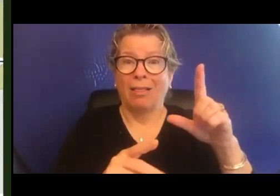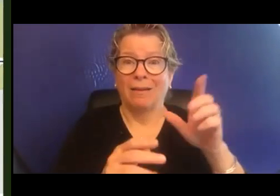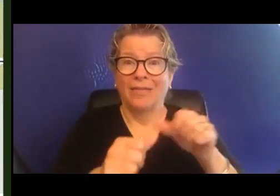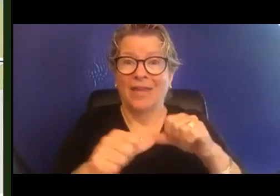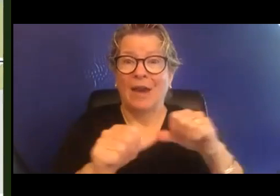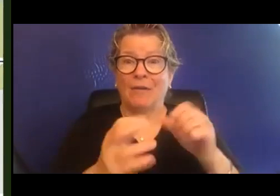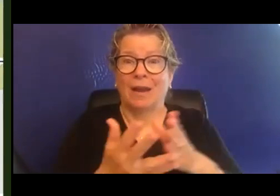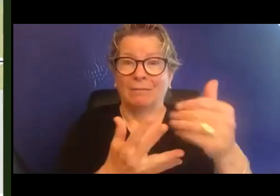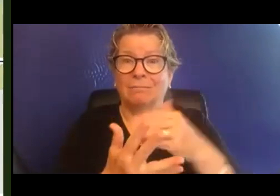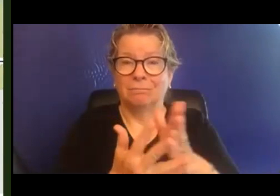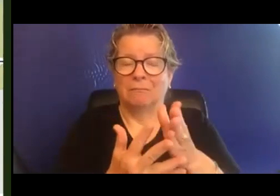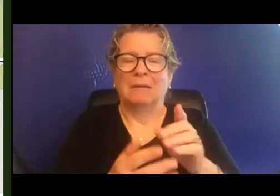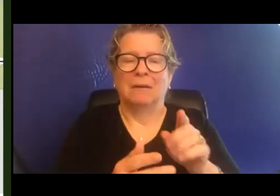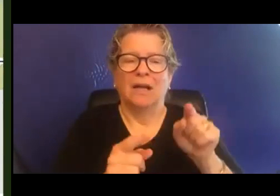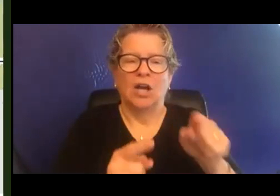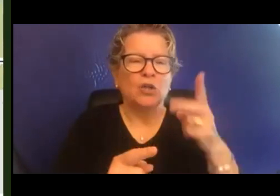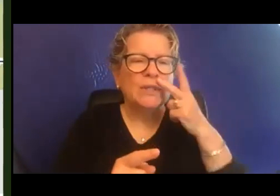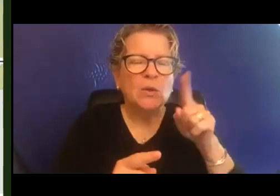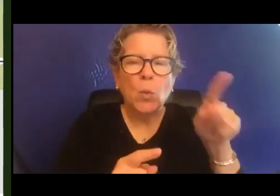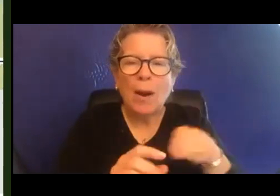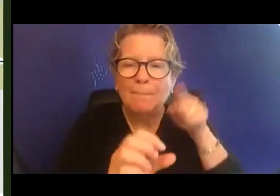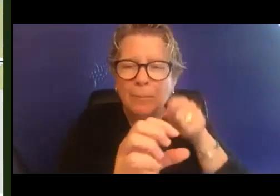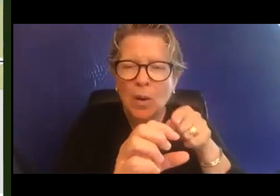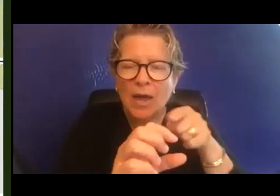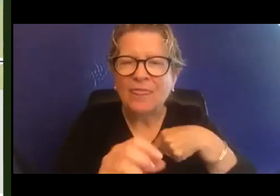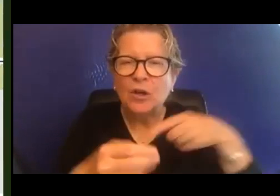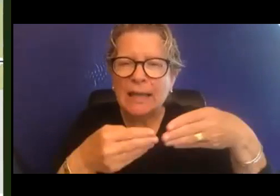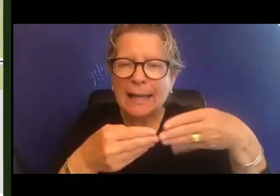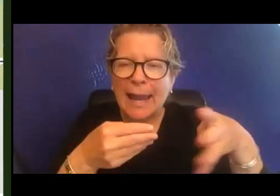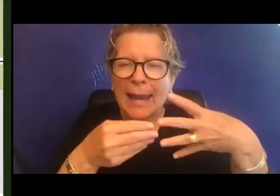my pointer is now, there's a small gate that goes down to